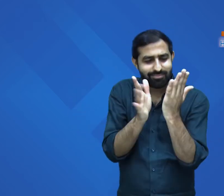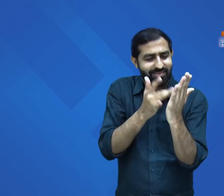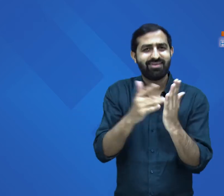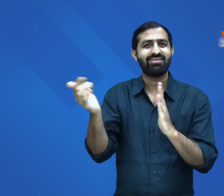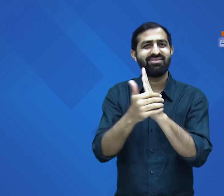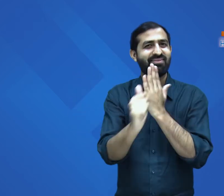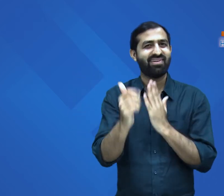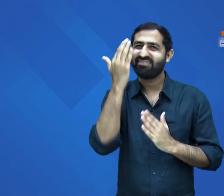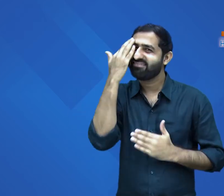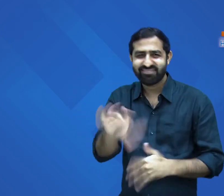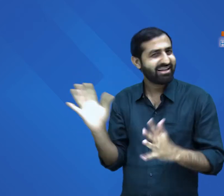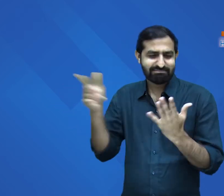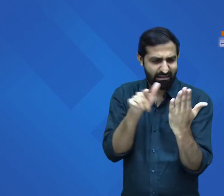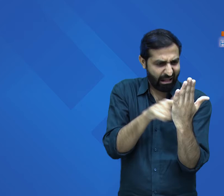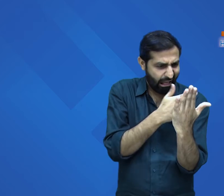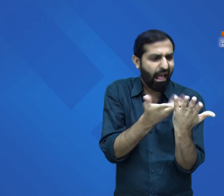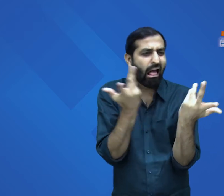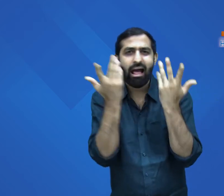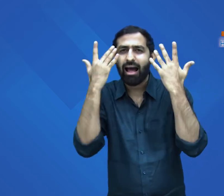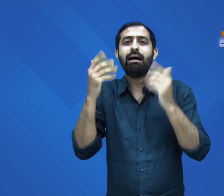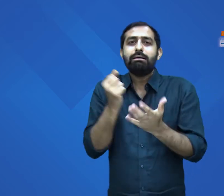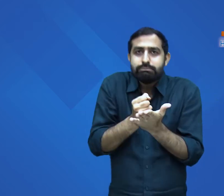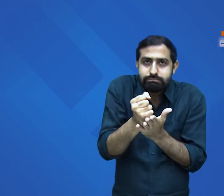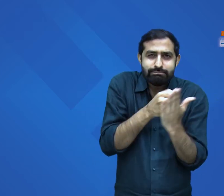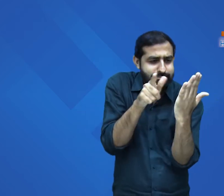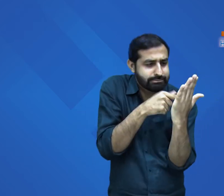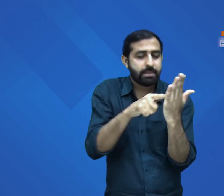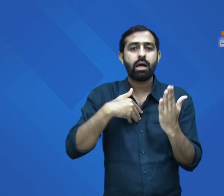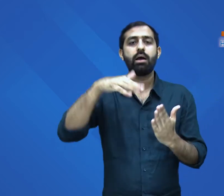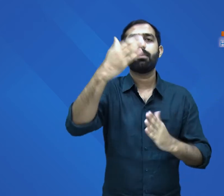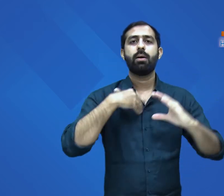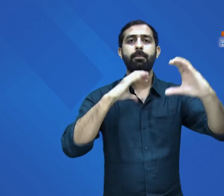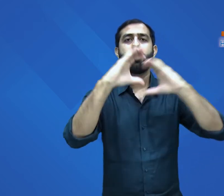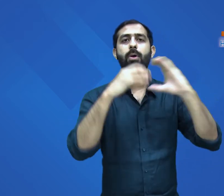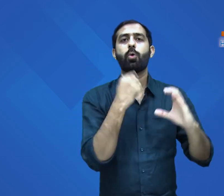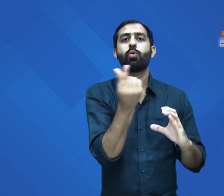because that time these things were not not in trend, but still they tried to adapt